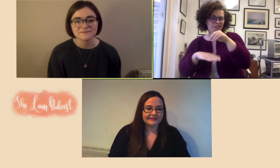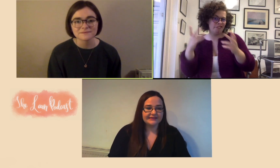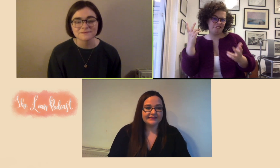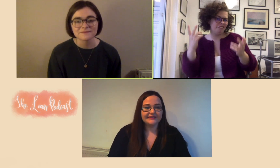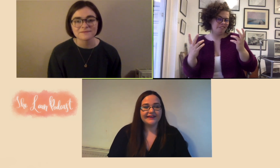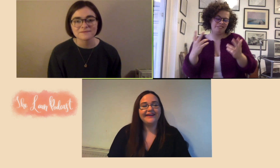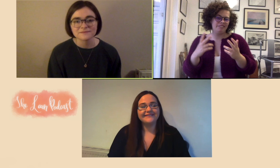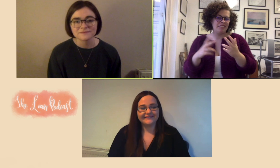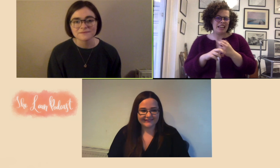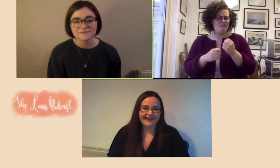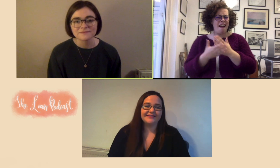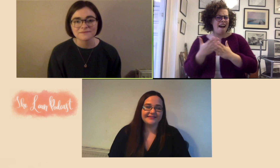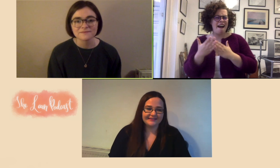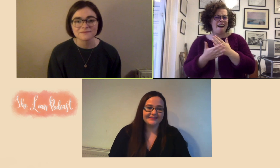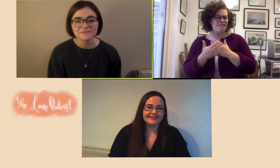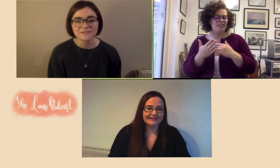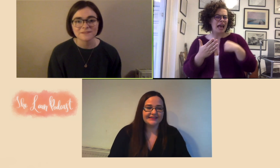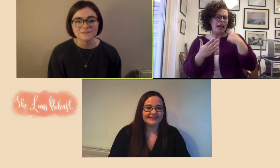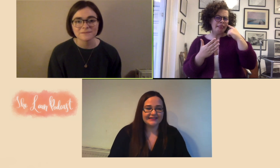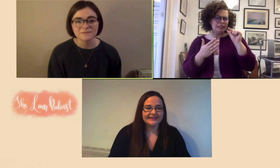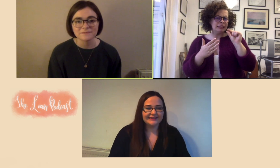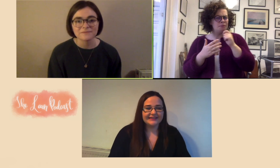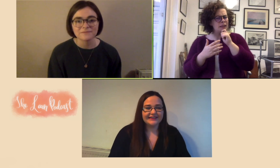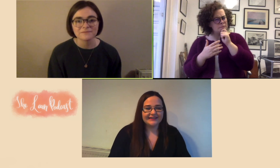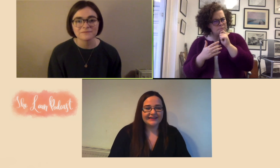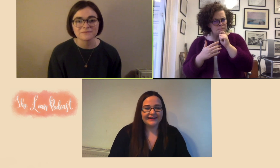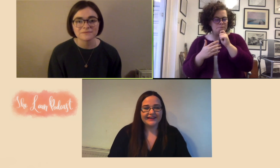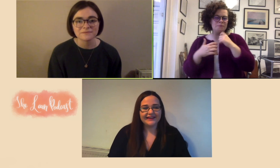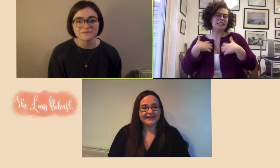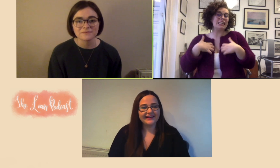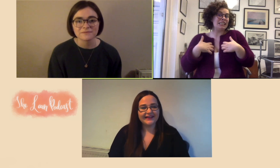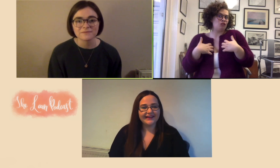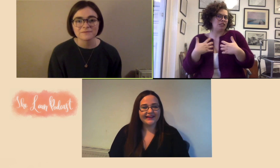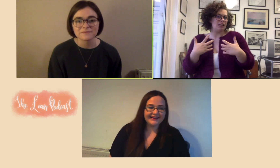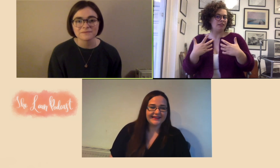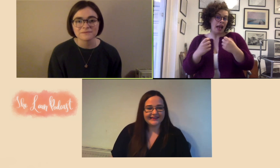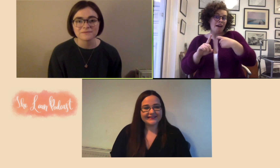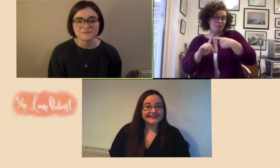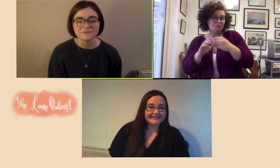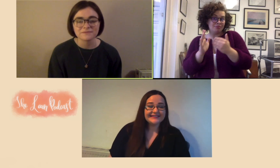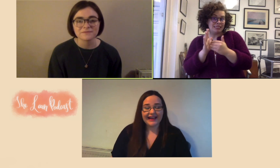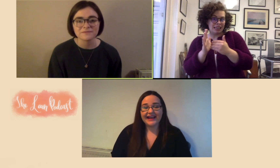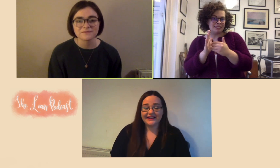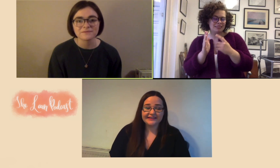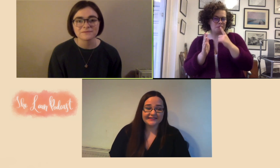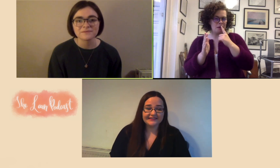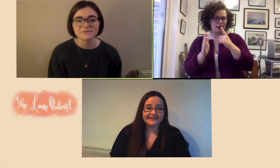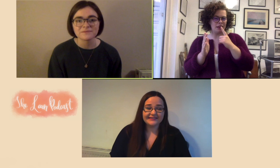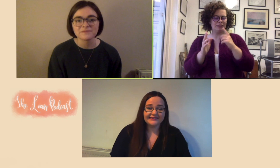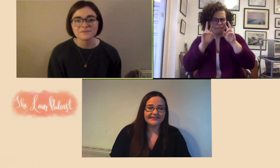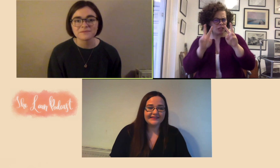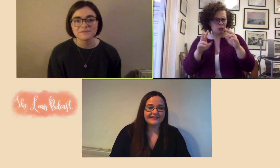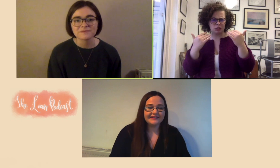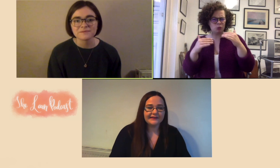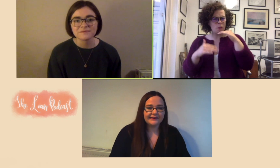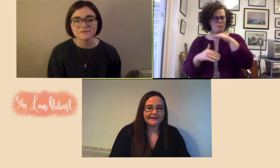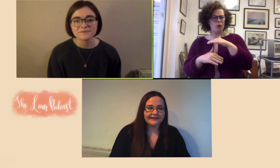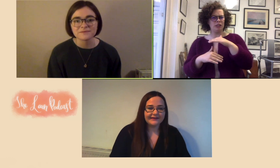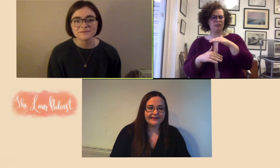but normally I mean like incredibly big meetings that are online with like 500 plus people. So you don't have anyone or in really small intimate ones.